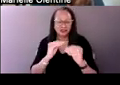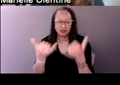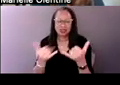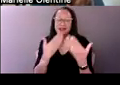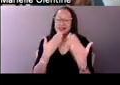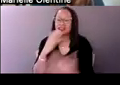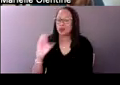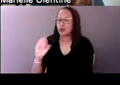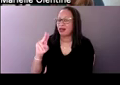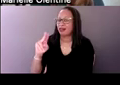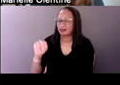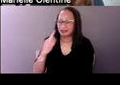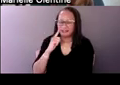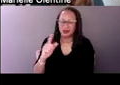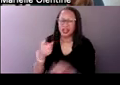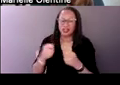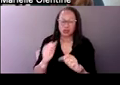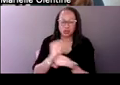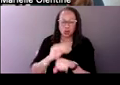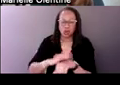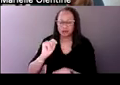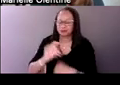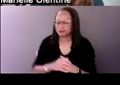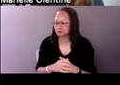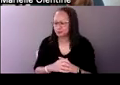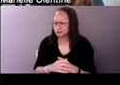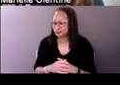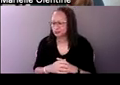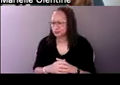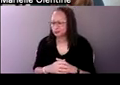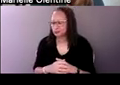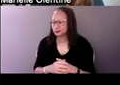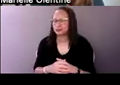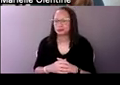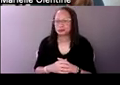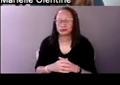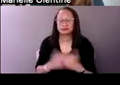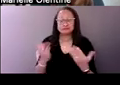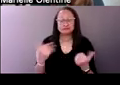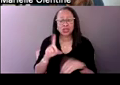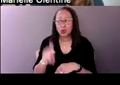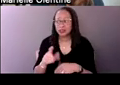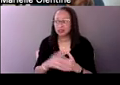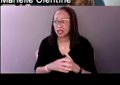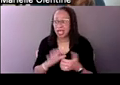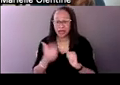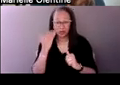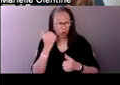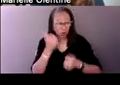of festivals, festival directors leaving, programming teams completely changing, and then there's been this trickle down effect where other premiere-level